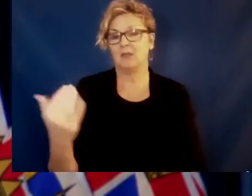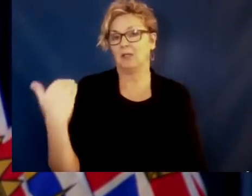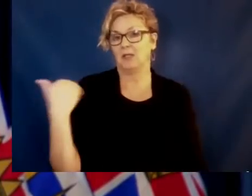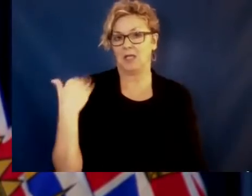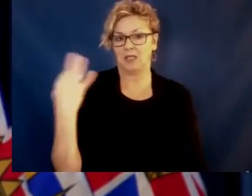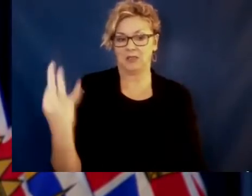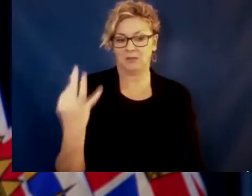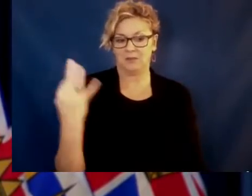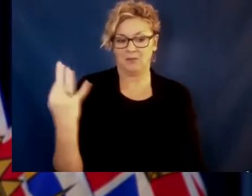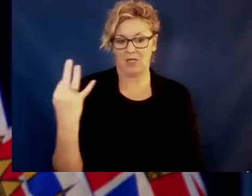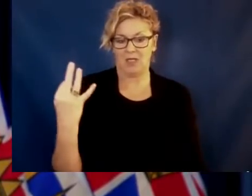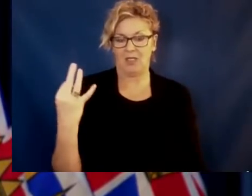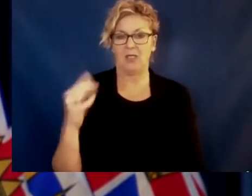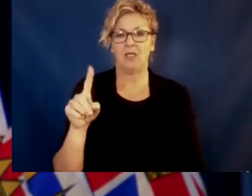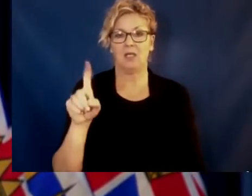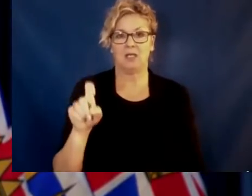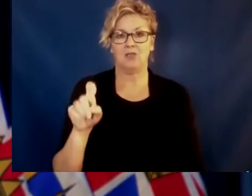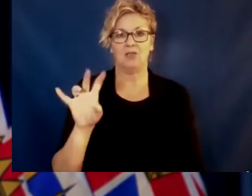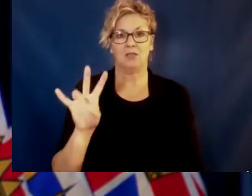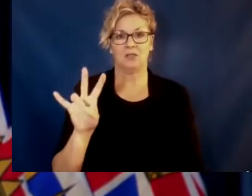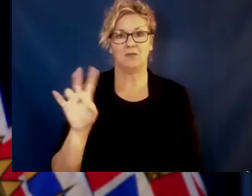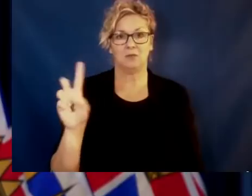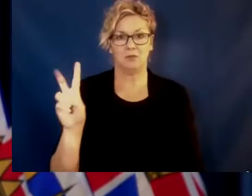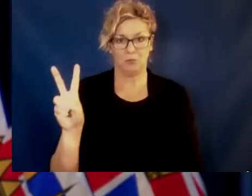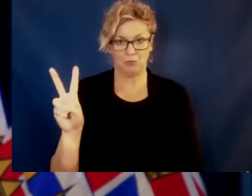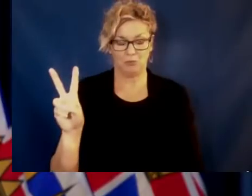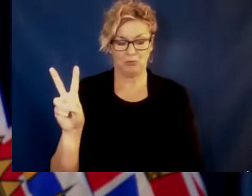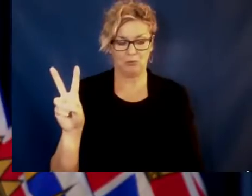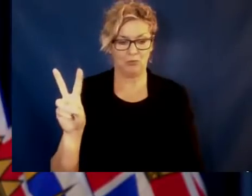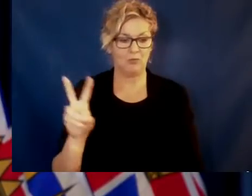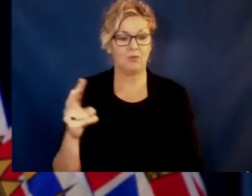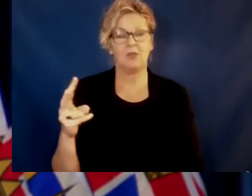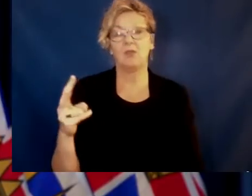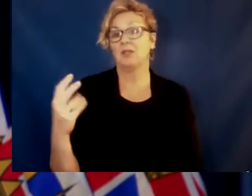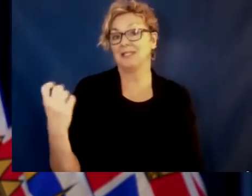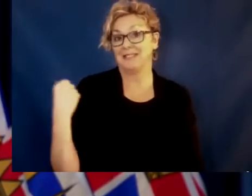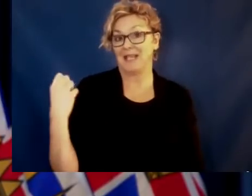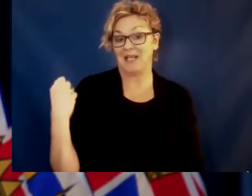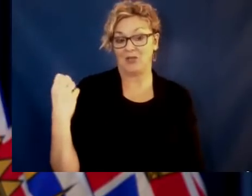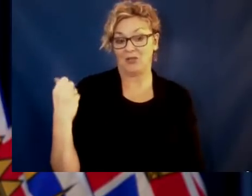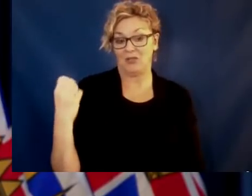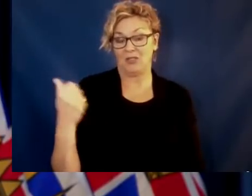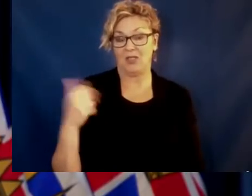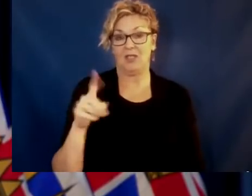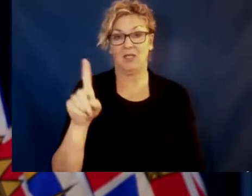additional 153 new cases. And Sunday to today, an